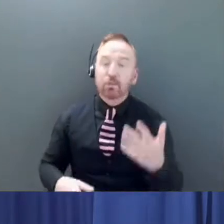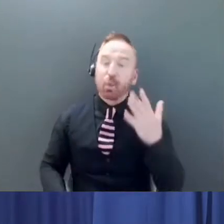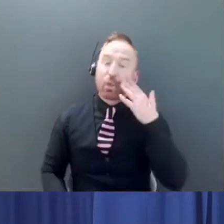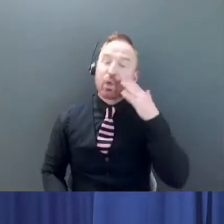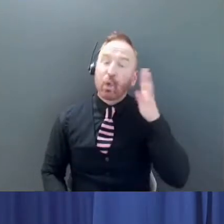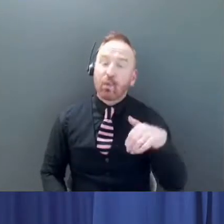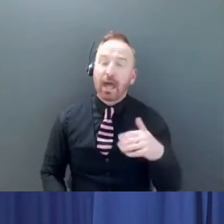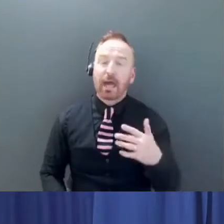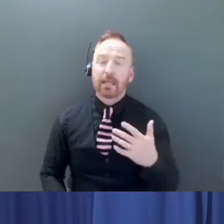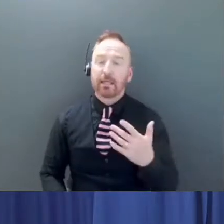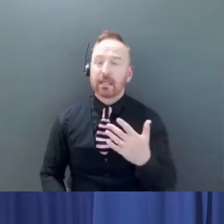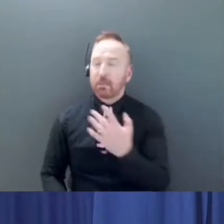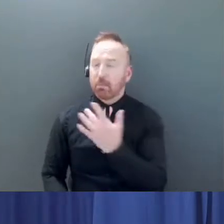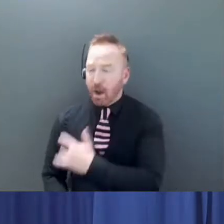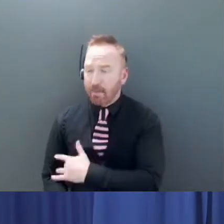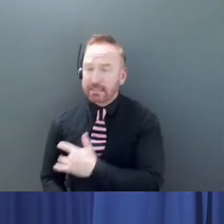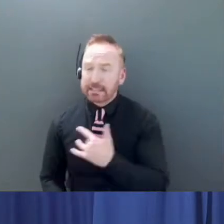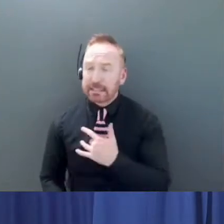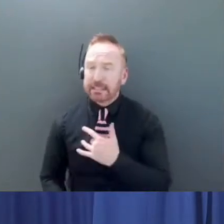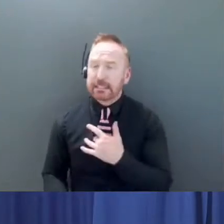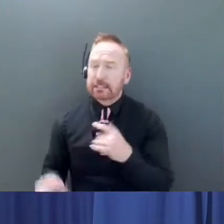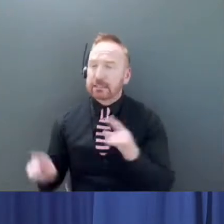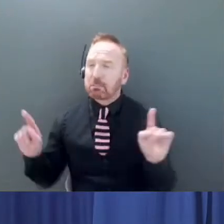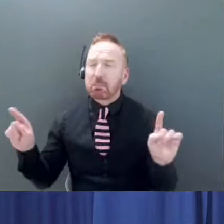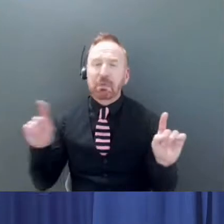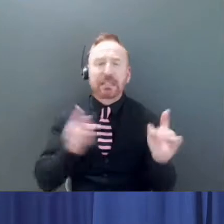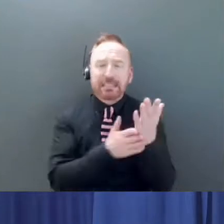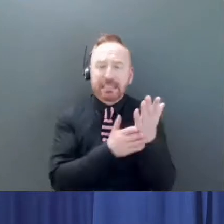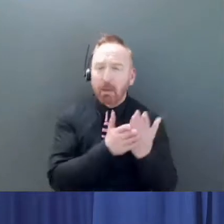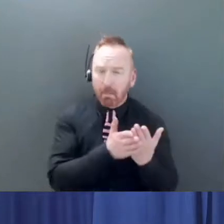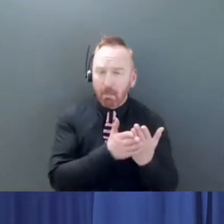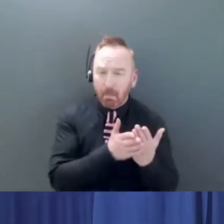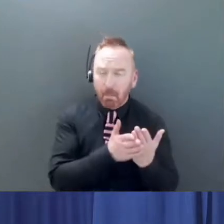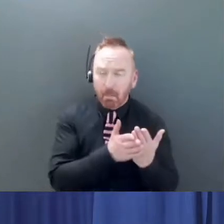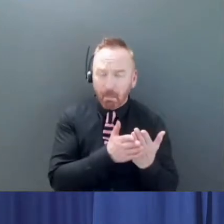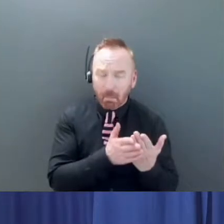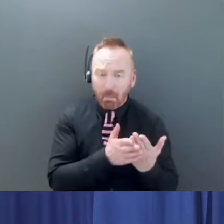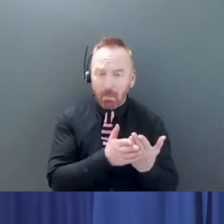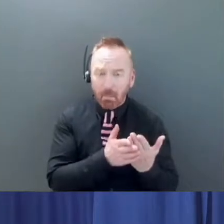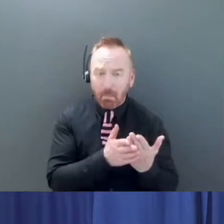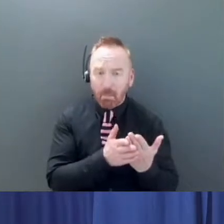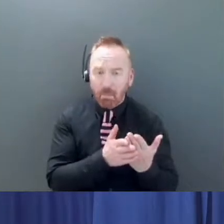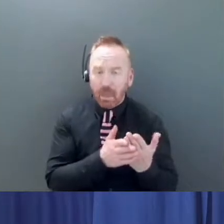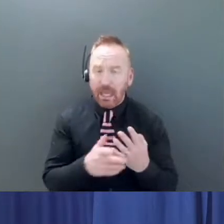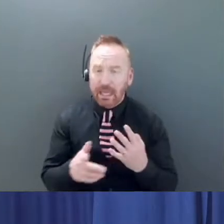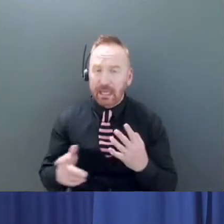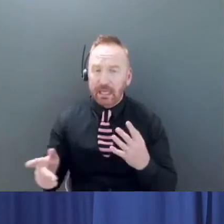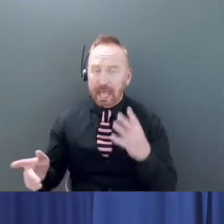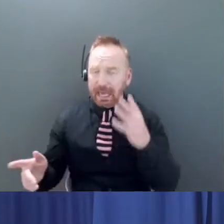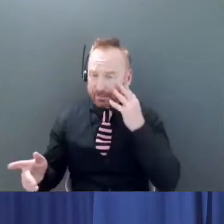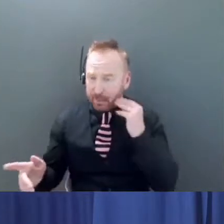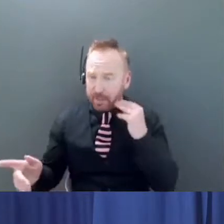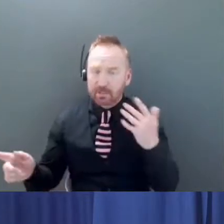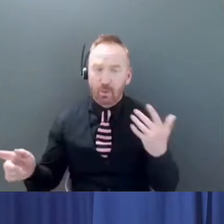We know this is occurring in some of the provinces. And there may be opportunities